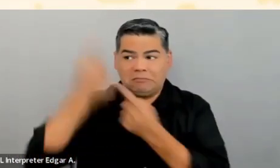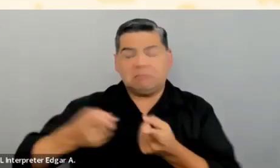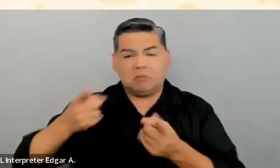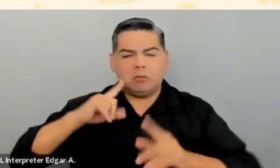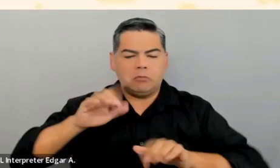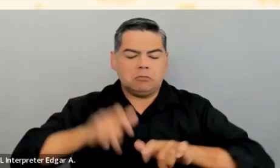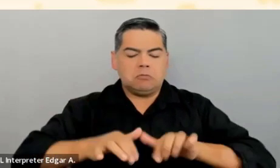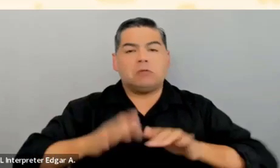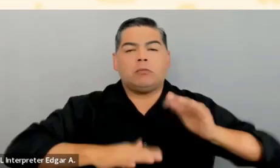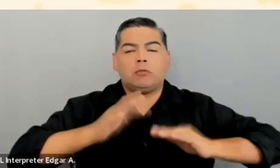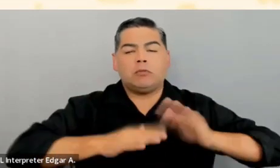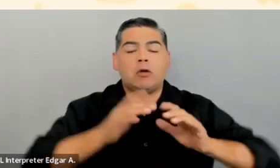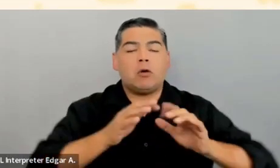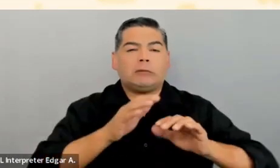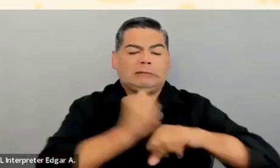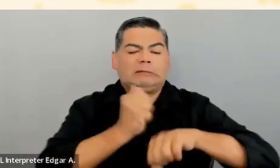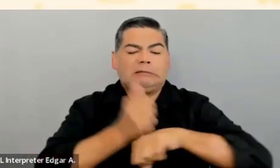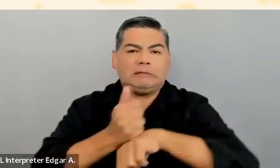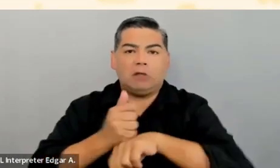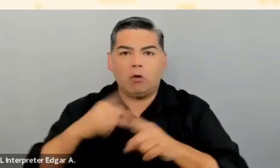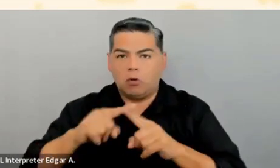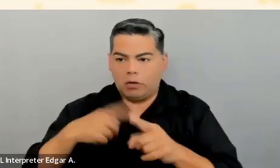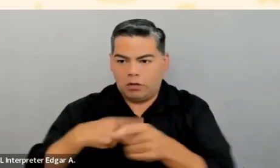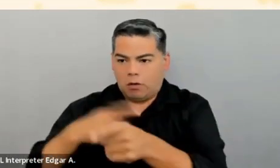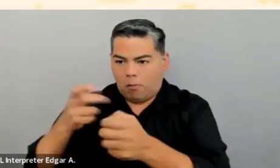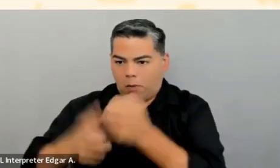the earlier we solve a problem, the less expensive it is.